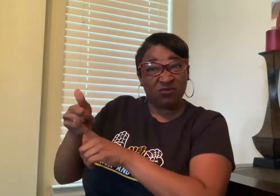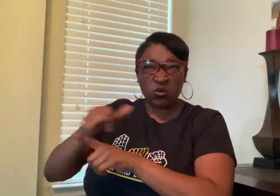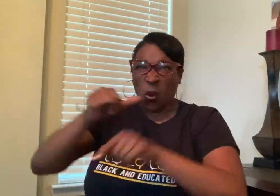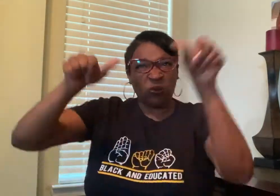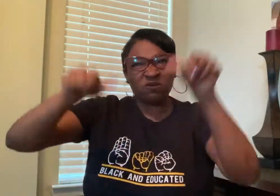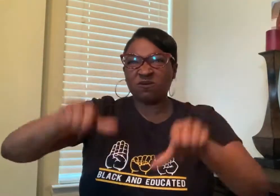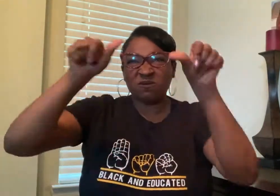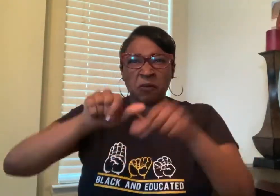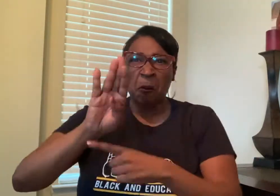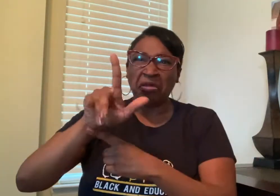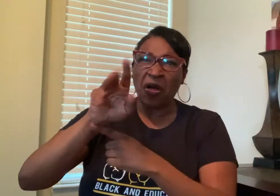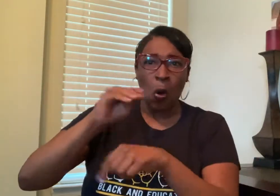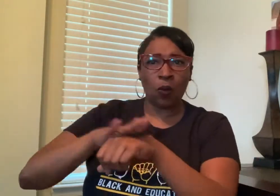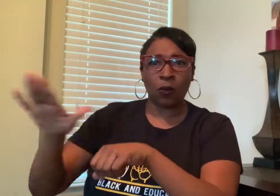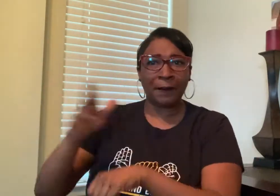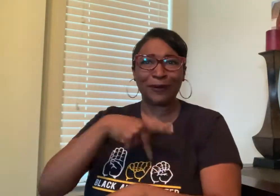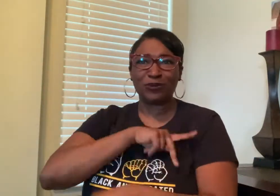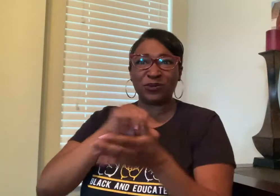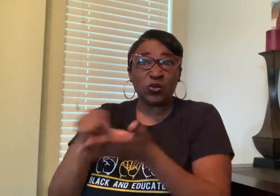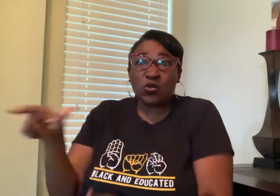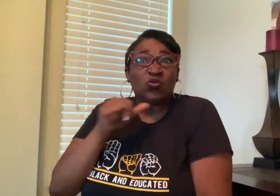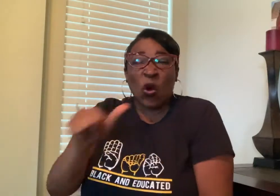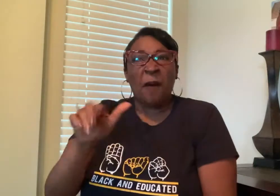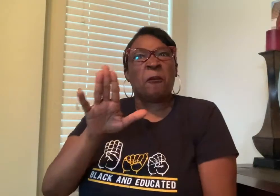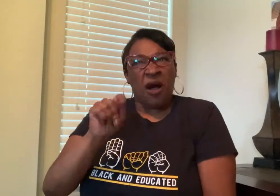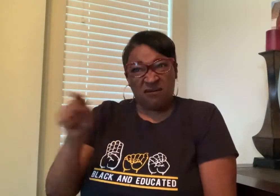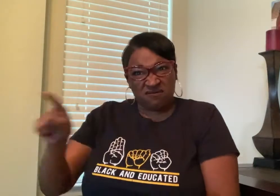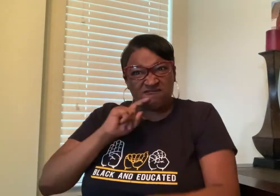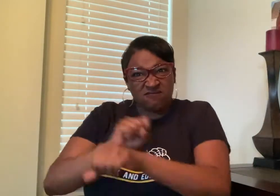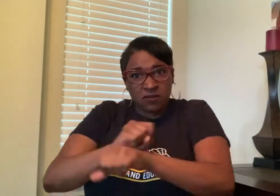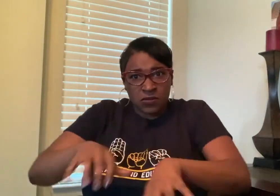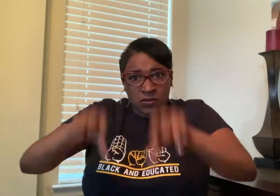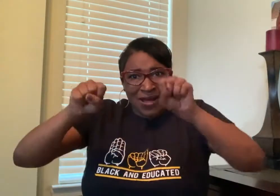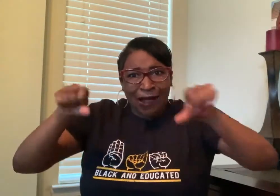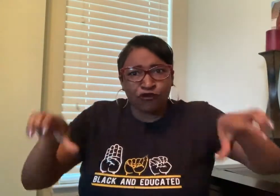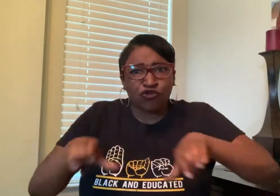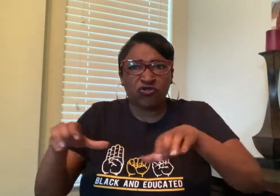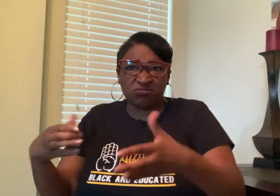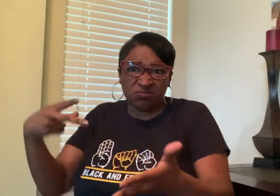That person may not post Black Lives Matter on their social media platforms, but in real